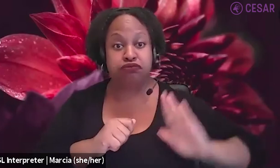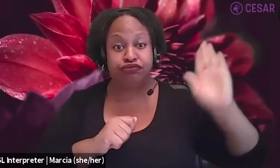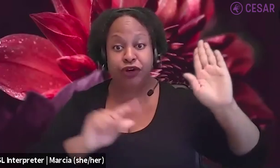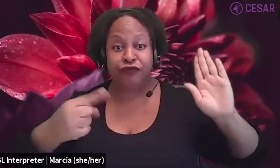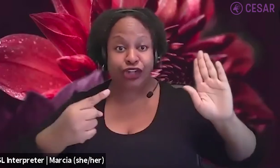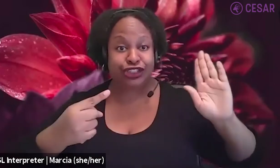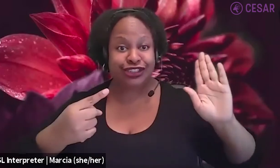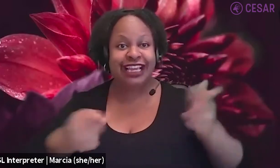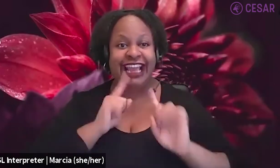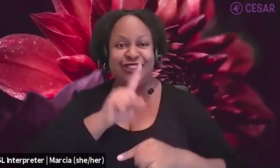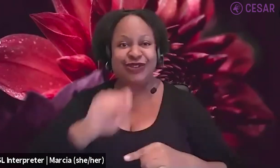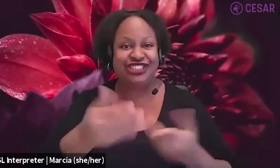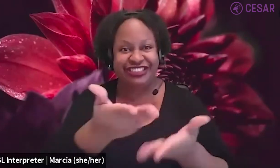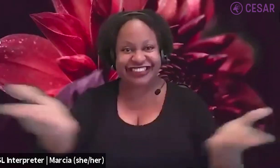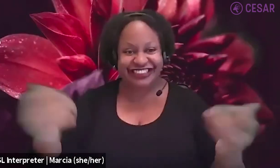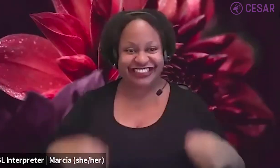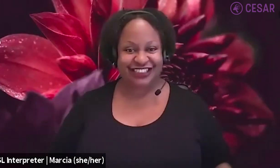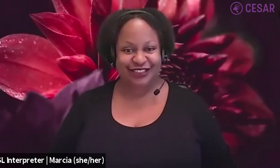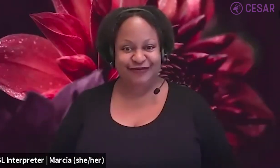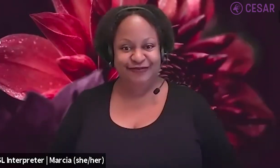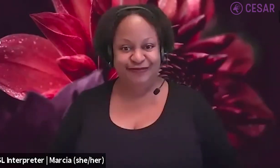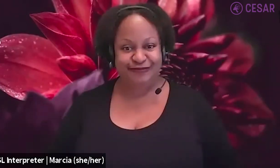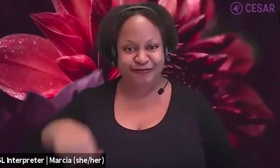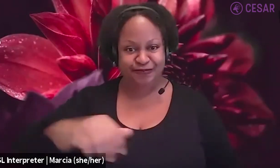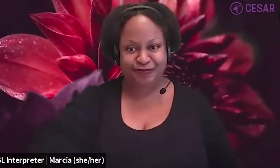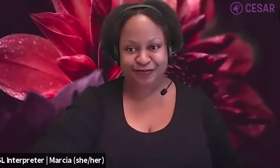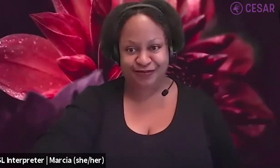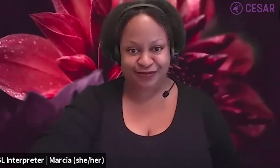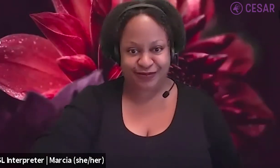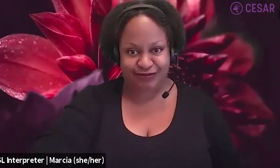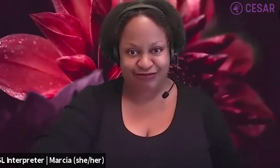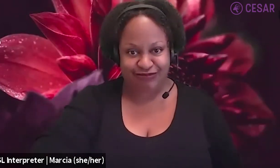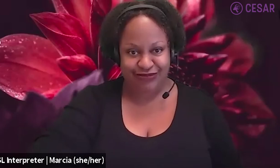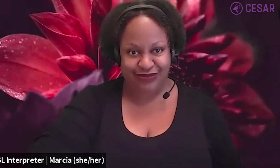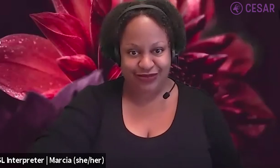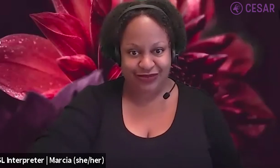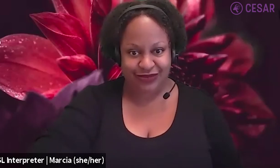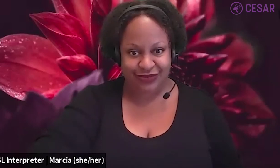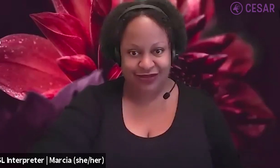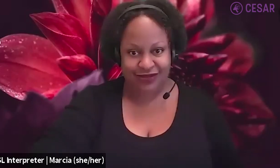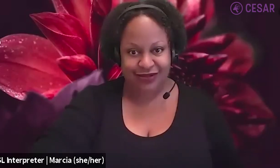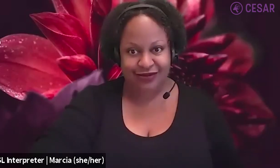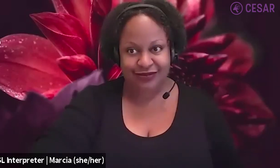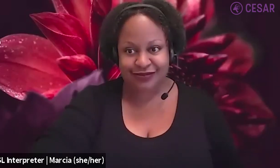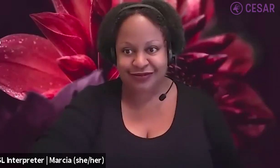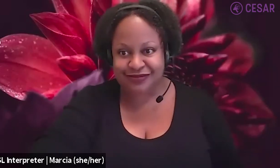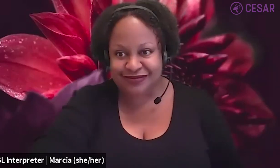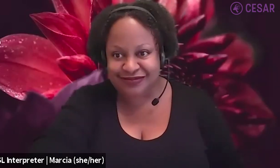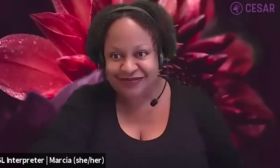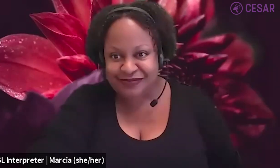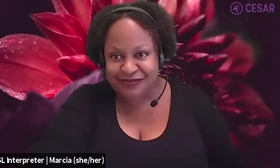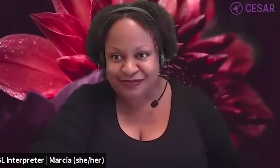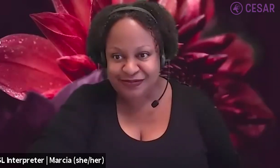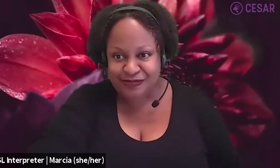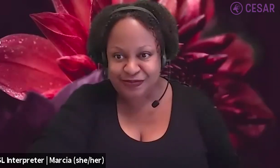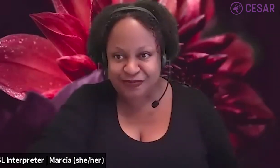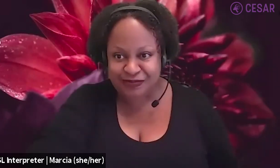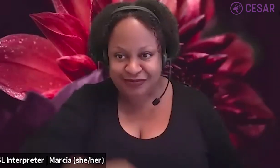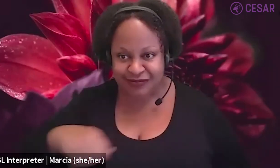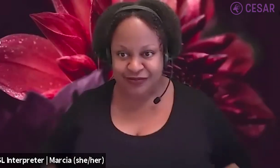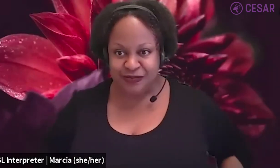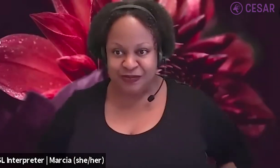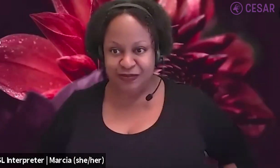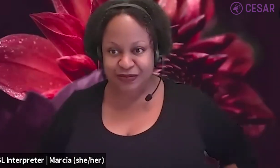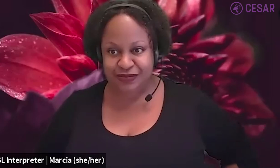question.